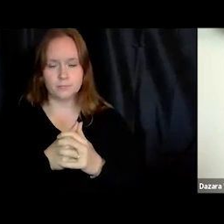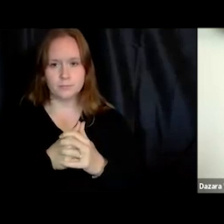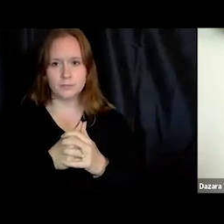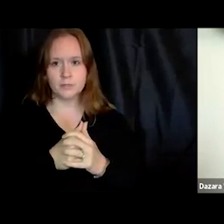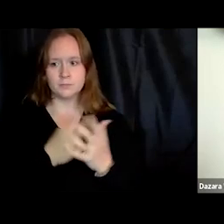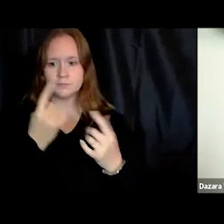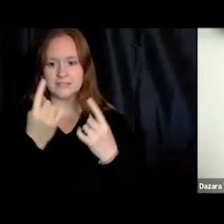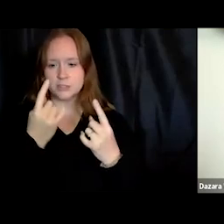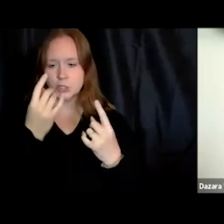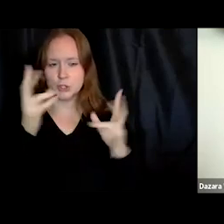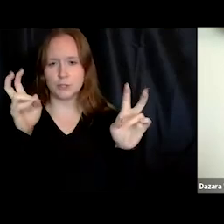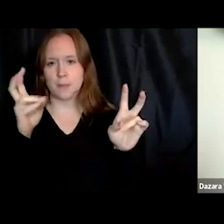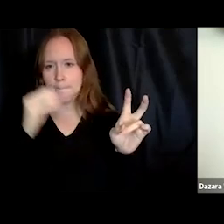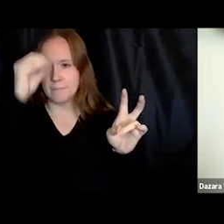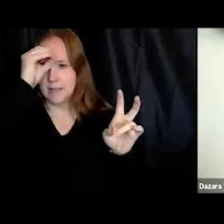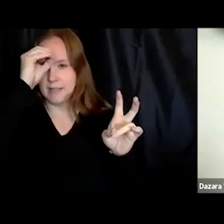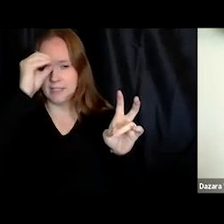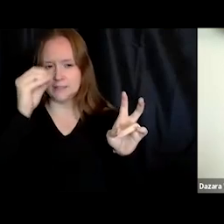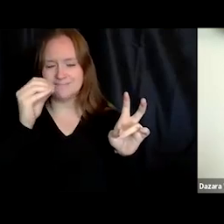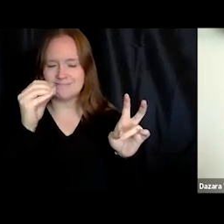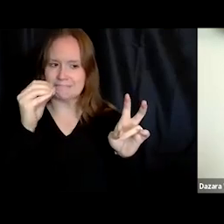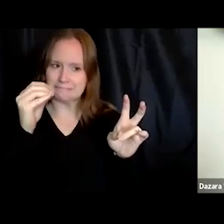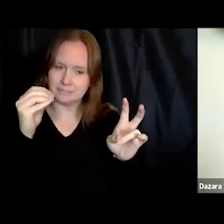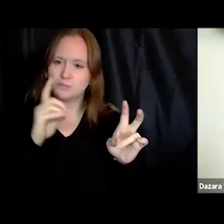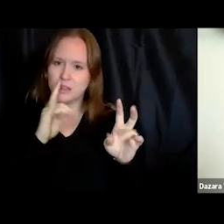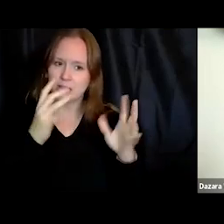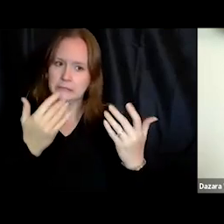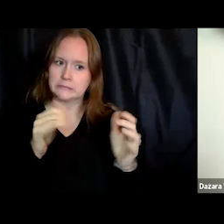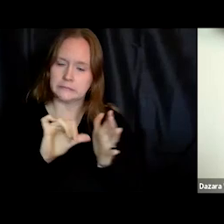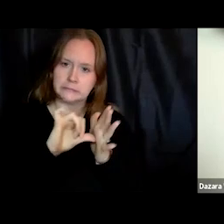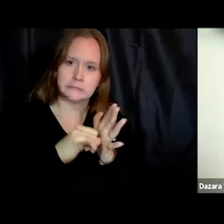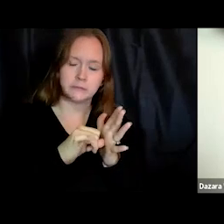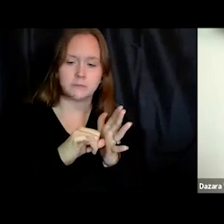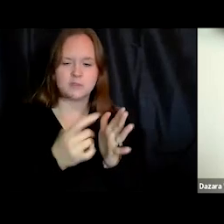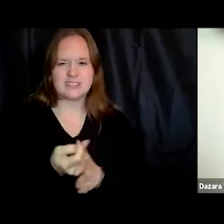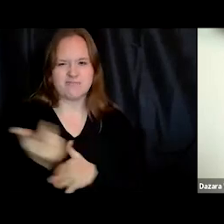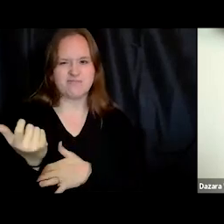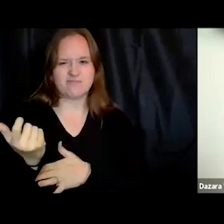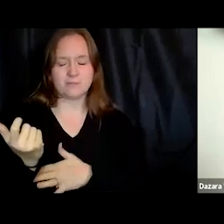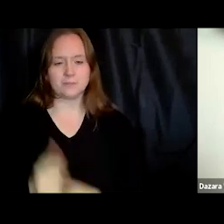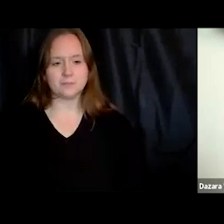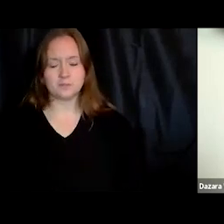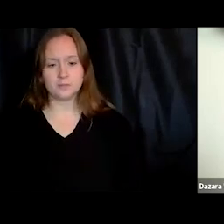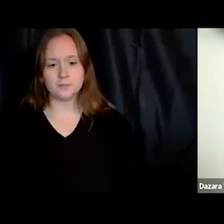is really what we encourage you to leave out of an MSR. And like I said, we find that these kind of disparities